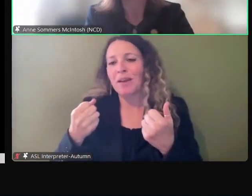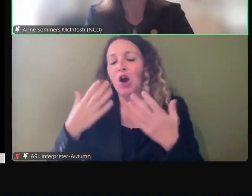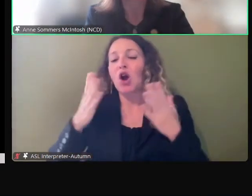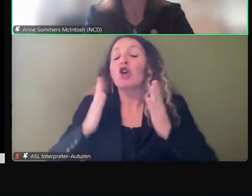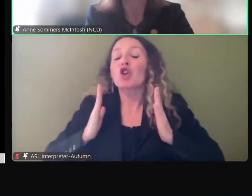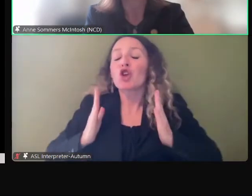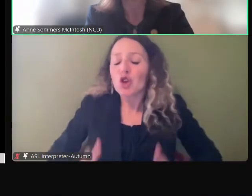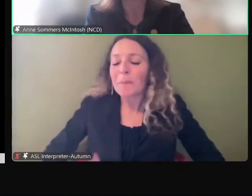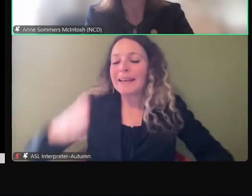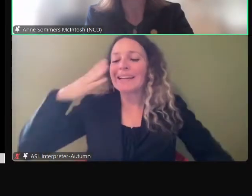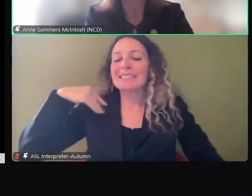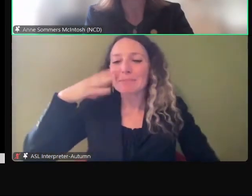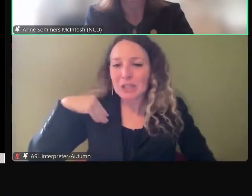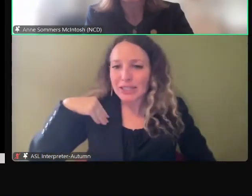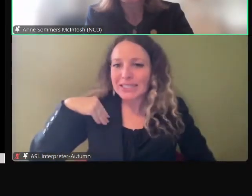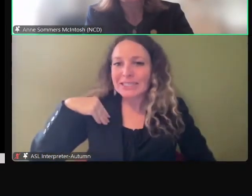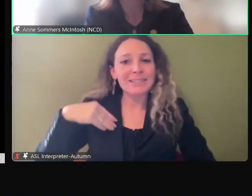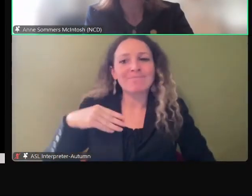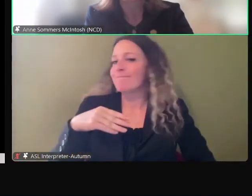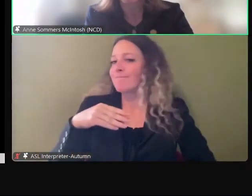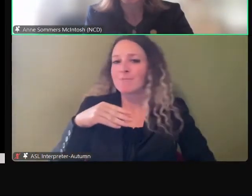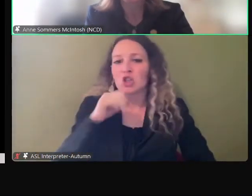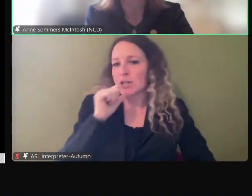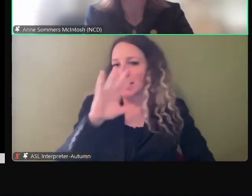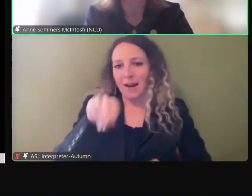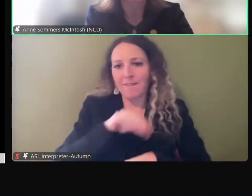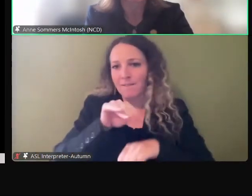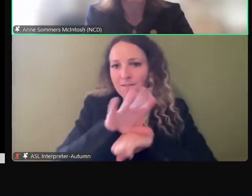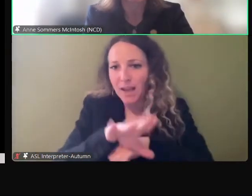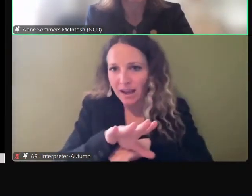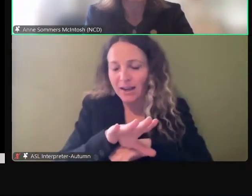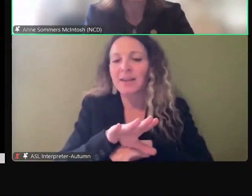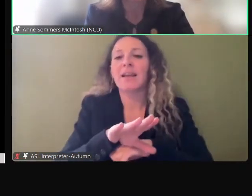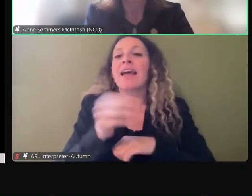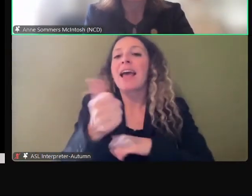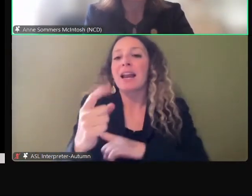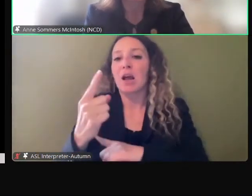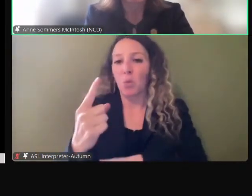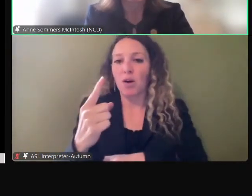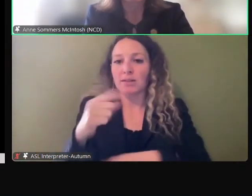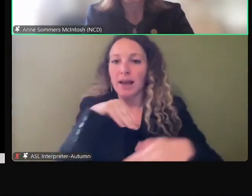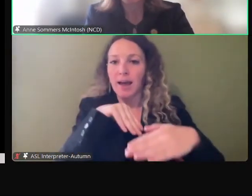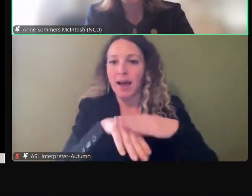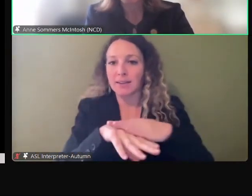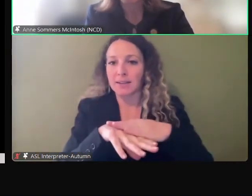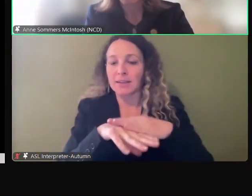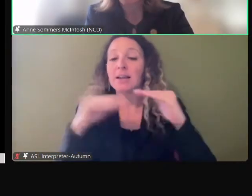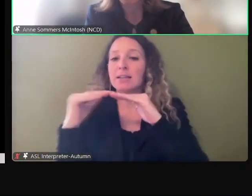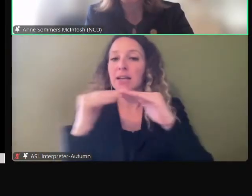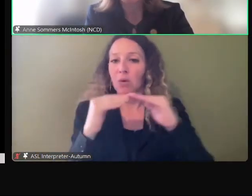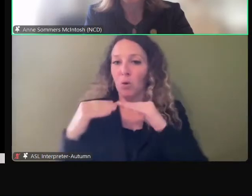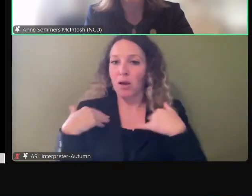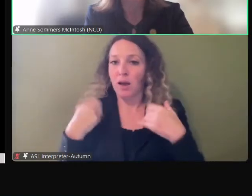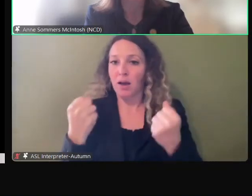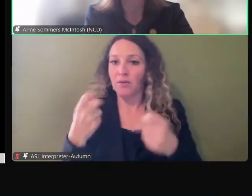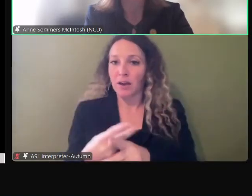a person's ability to experience excellent, equitable health care. It also happens to be, as Peter mentioned,